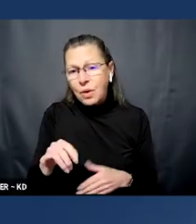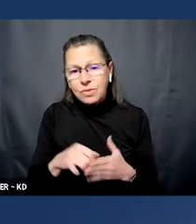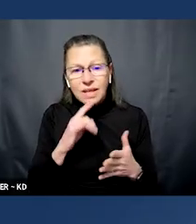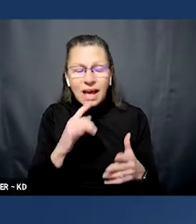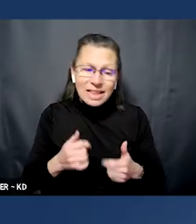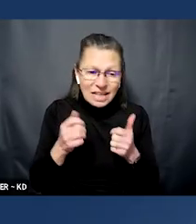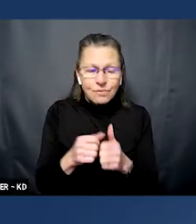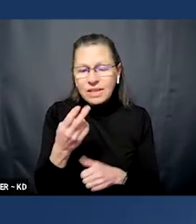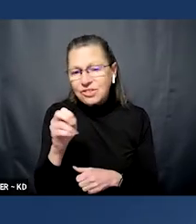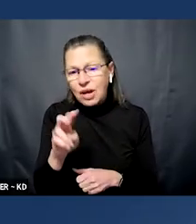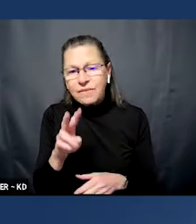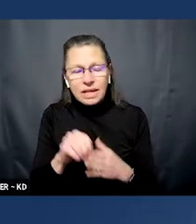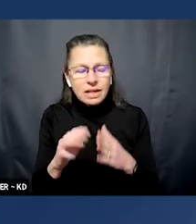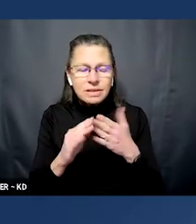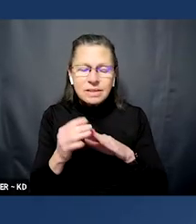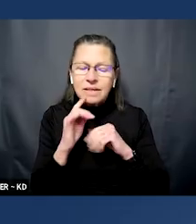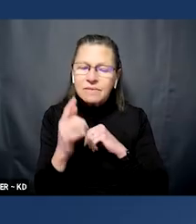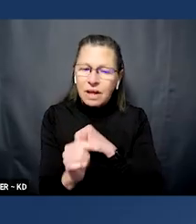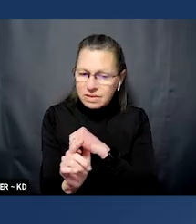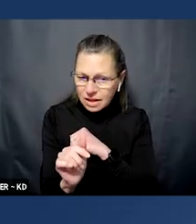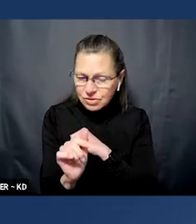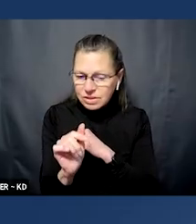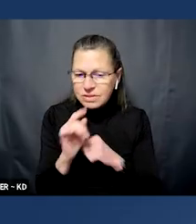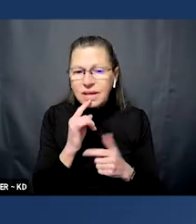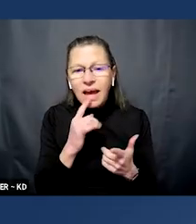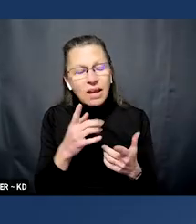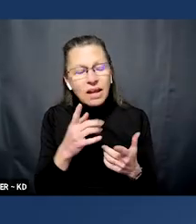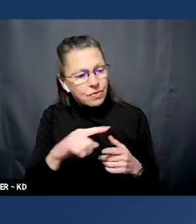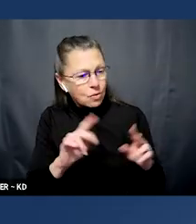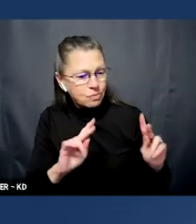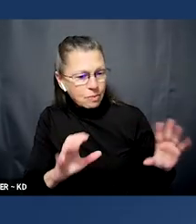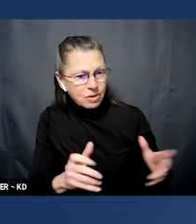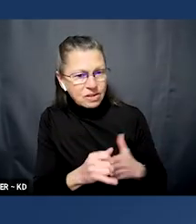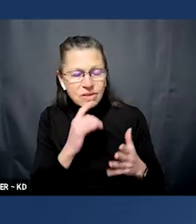We focus our efforts on populations that are most impacted by the epidemic by funding programs that